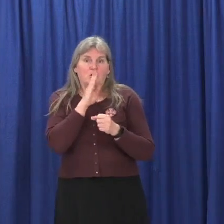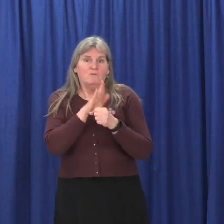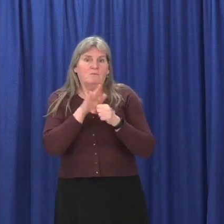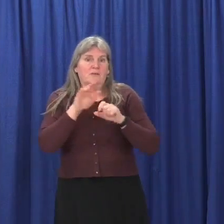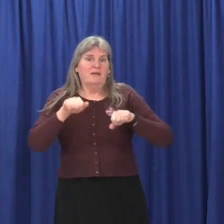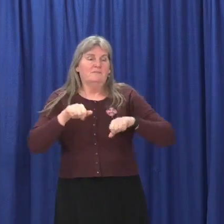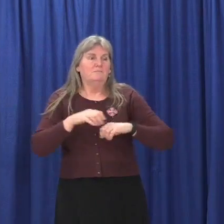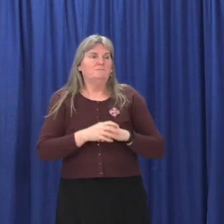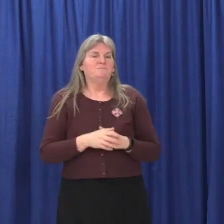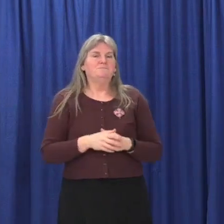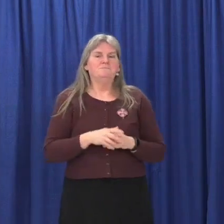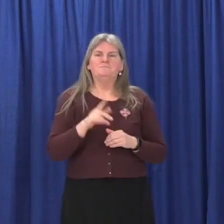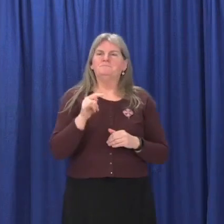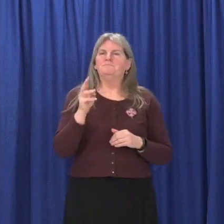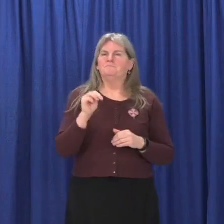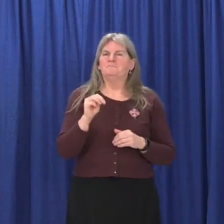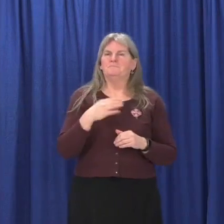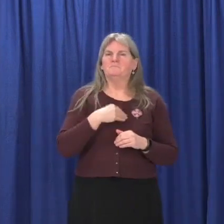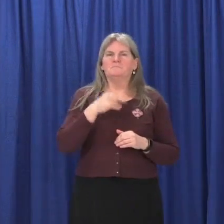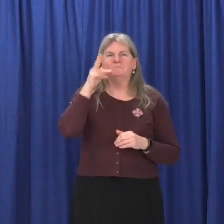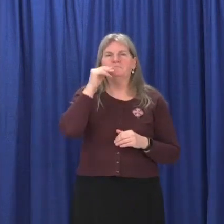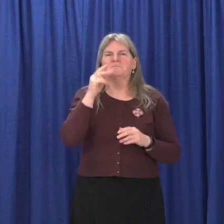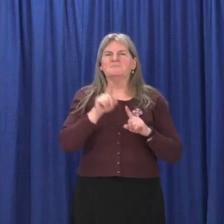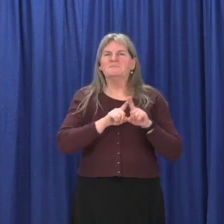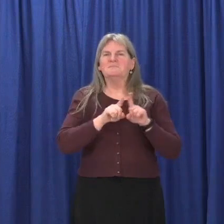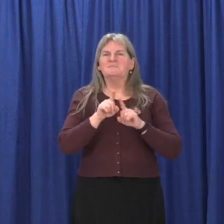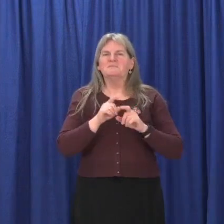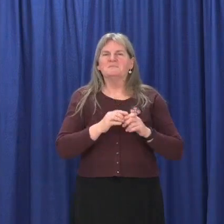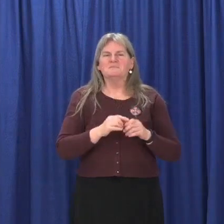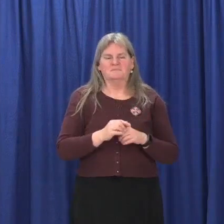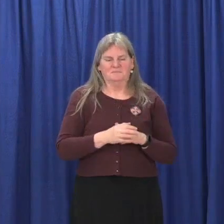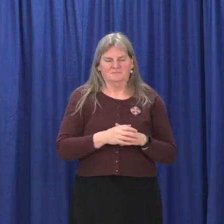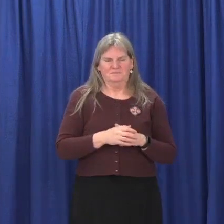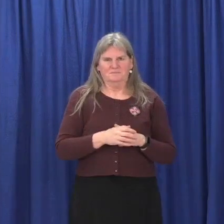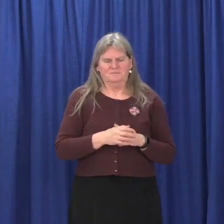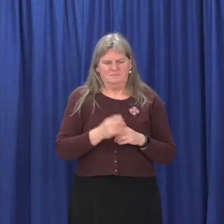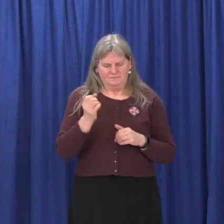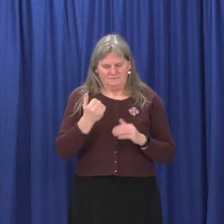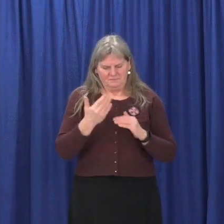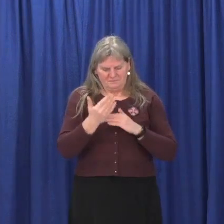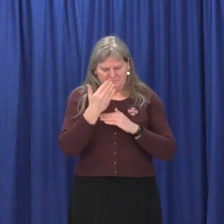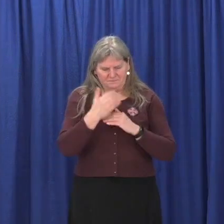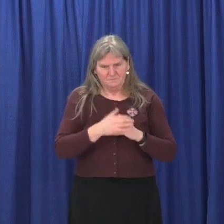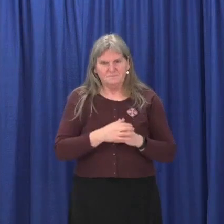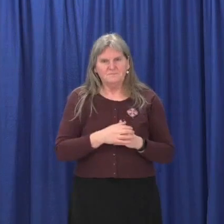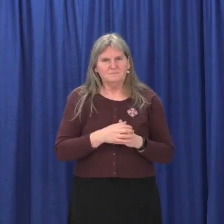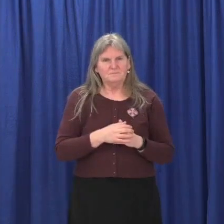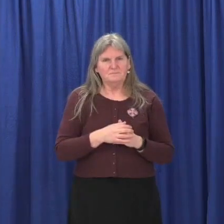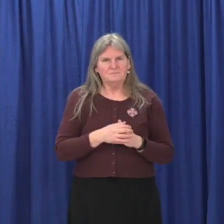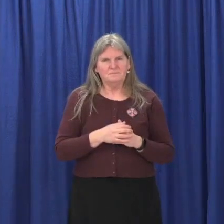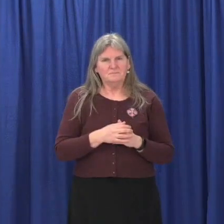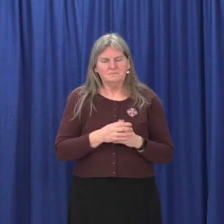the Whitehorse Star. Yes, good morning. First question is for the premier.